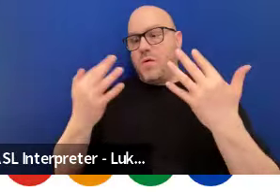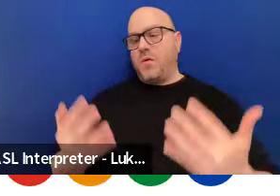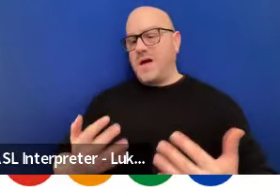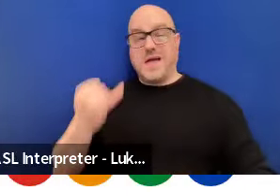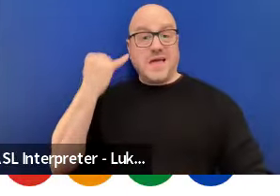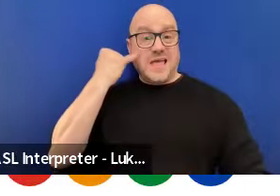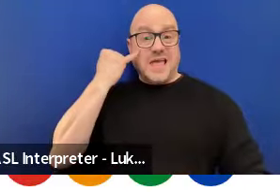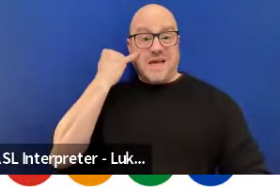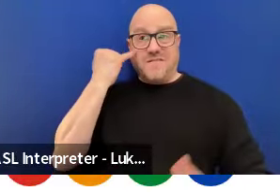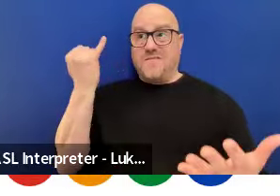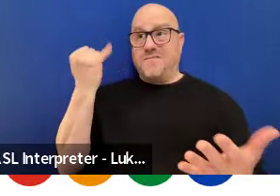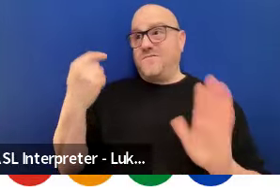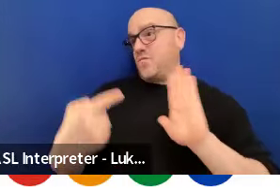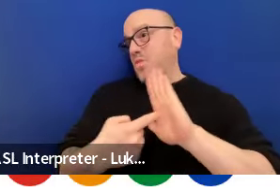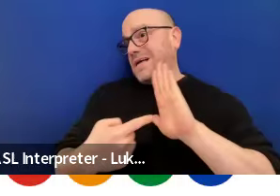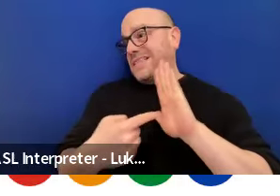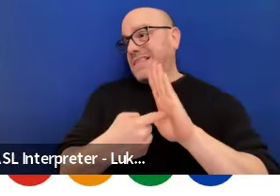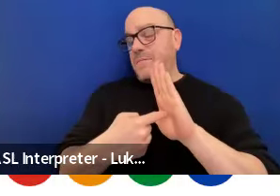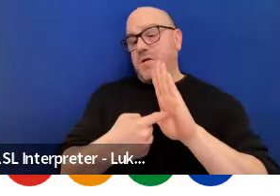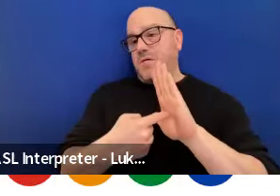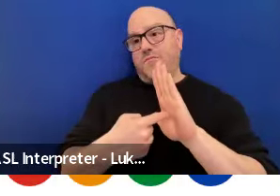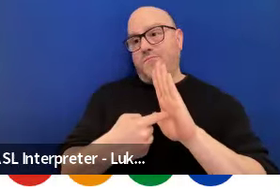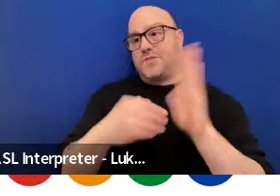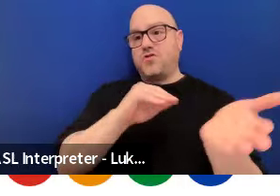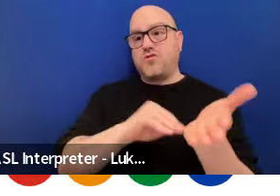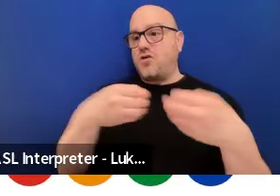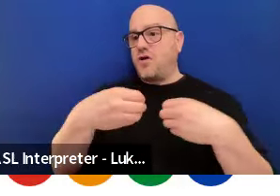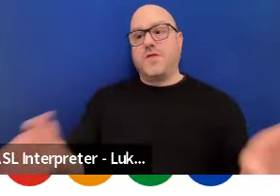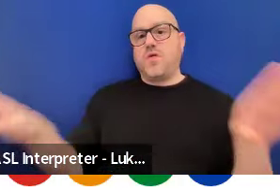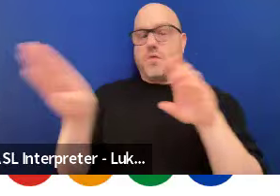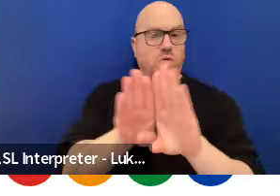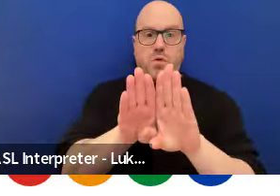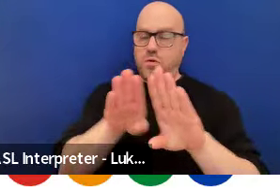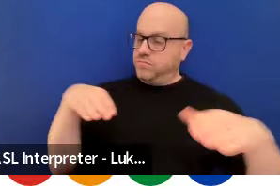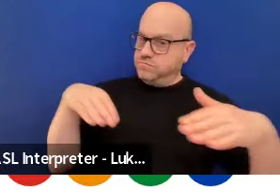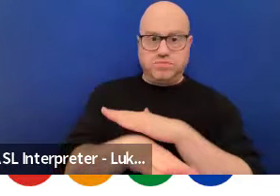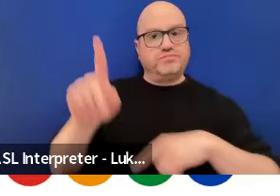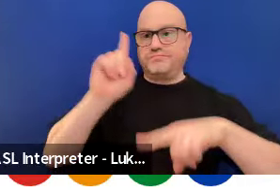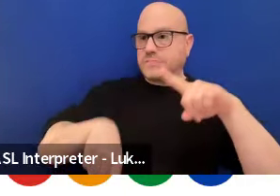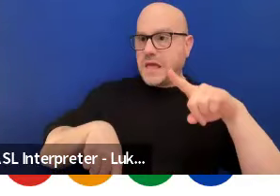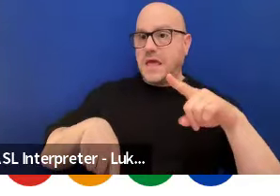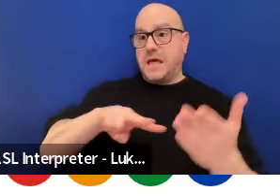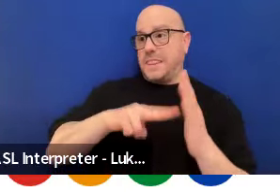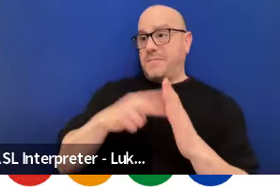CONSUMER WITH MOBILITY ISSUE, THEY CAN'T WAIT OUTSIDE LONGER. THE DOCTOR'S OFFICE OR WHATEVER OFFICE IS CLOSED, MAYBE MISS THE